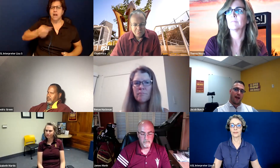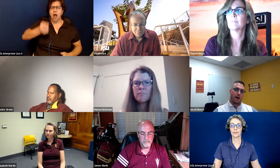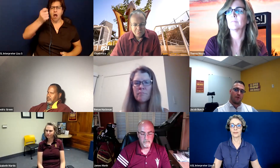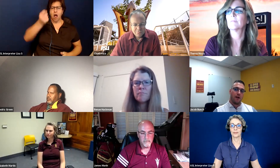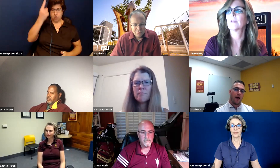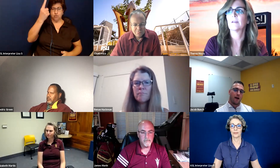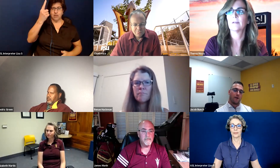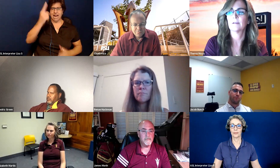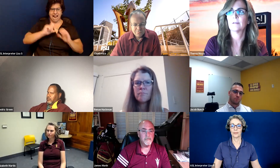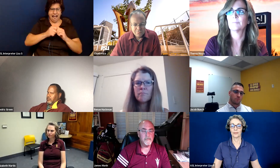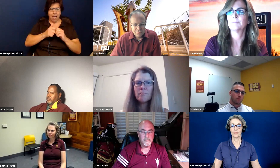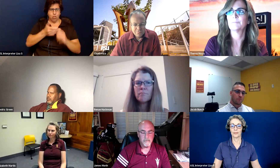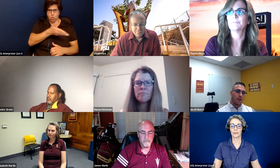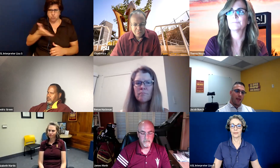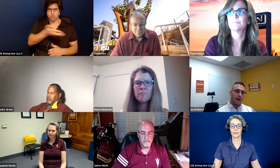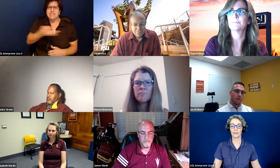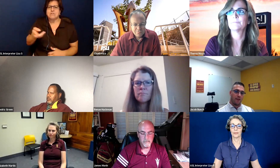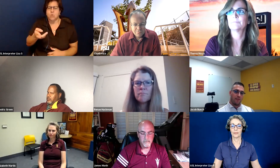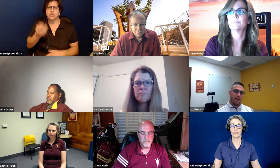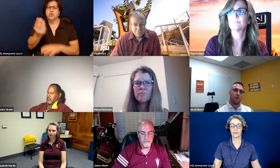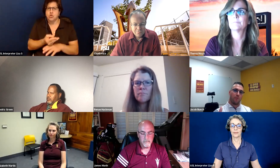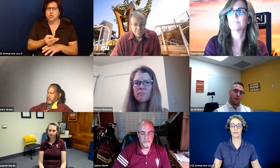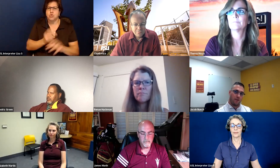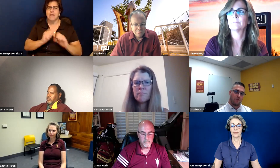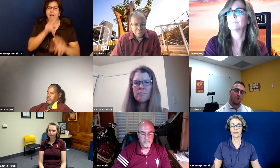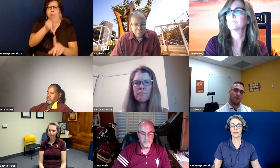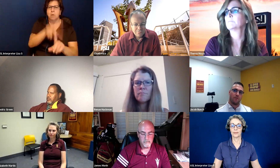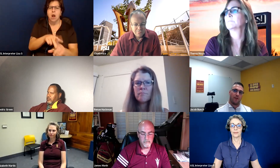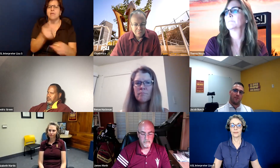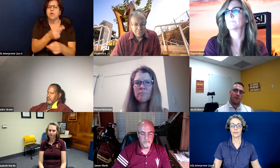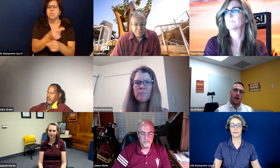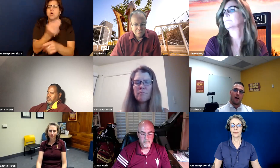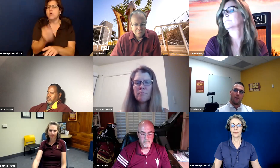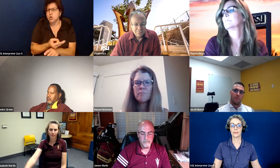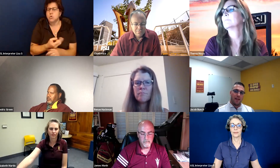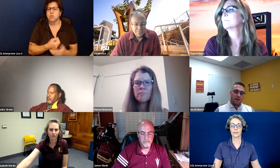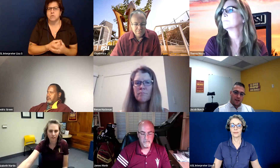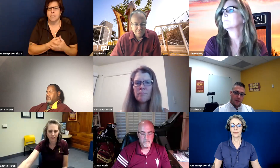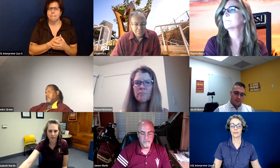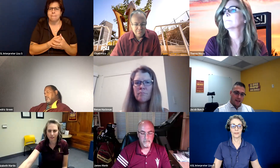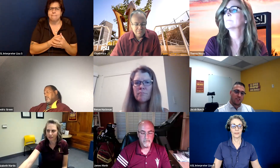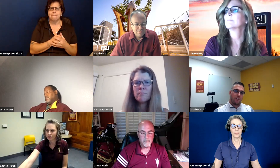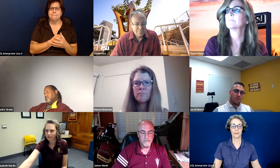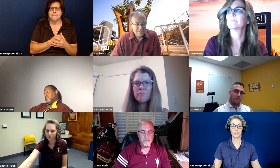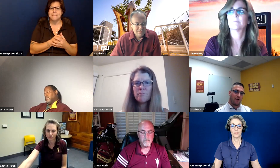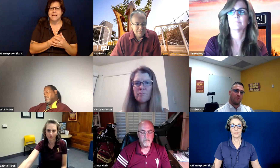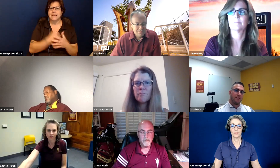and how the appropriate use of those things in the educational environment